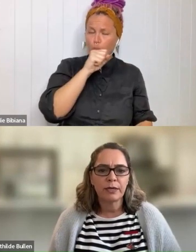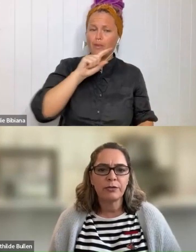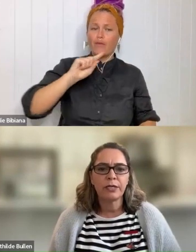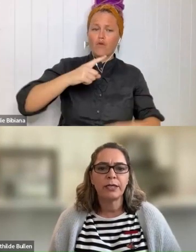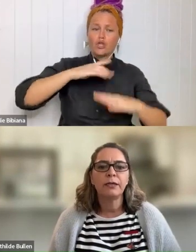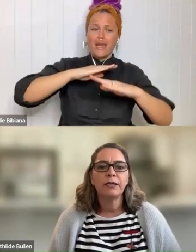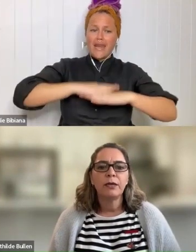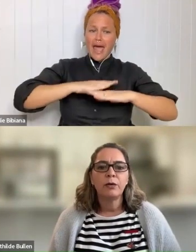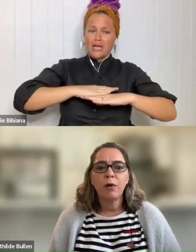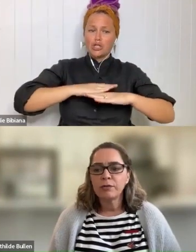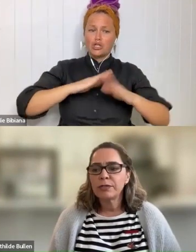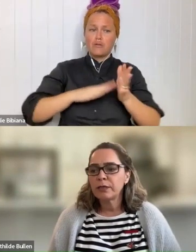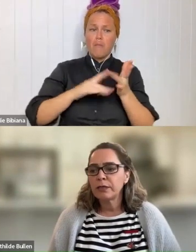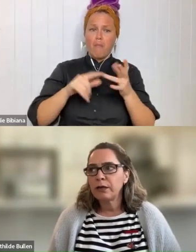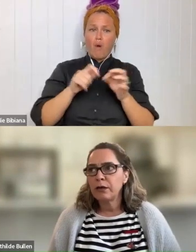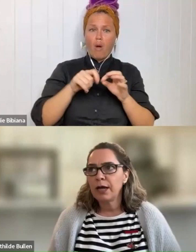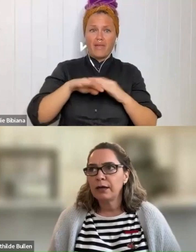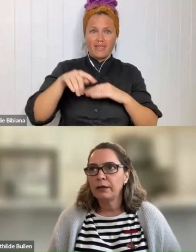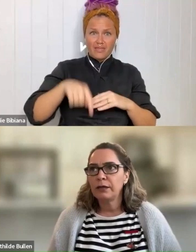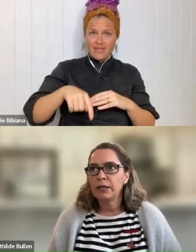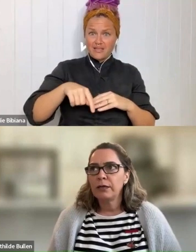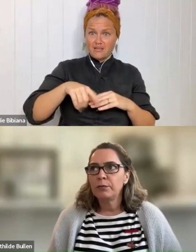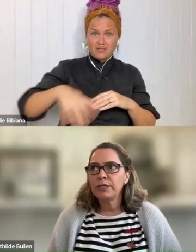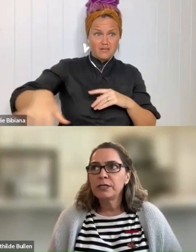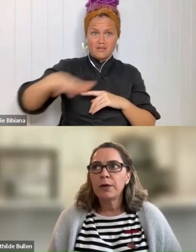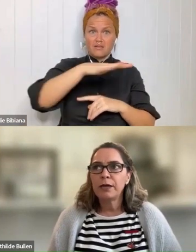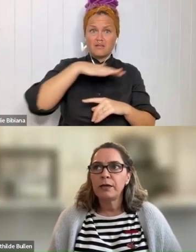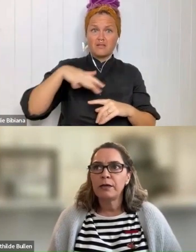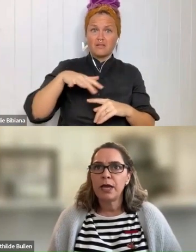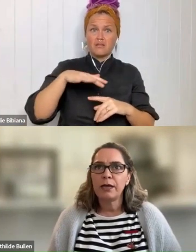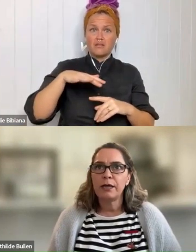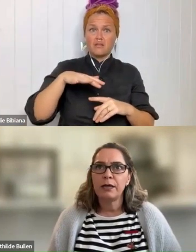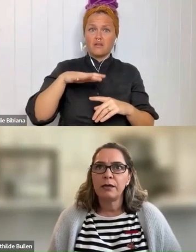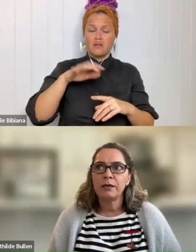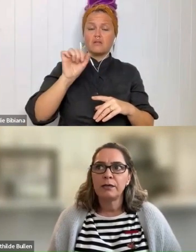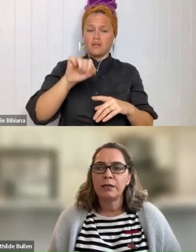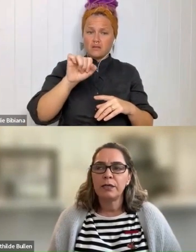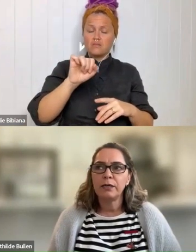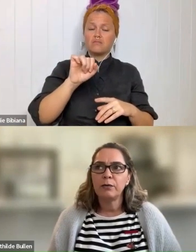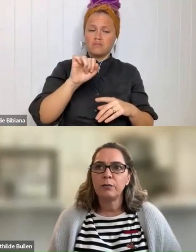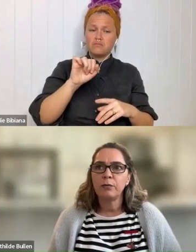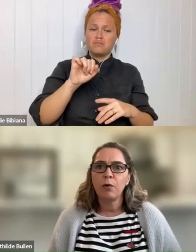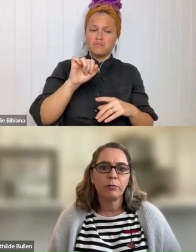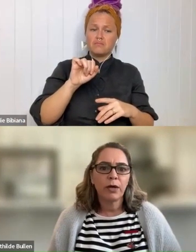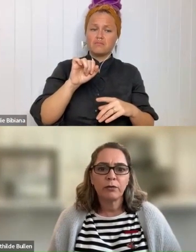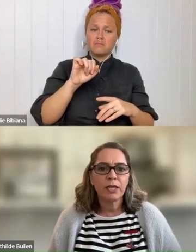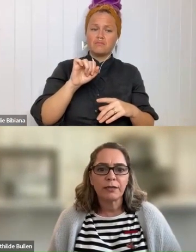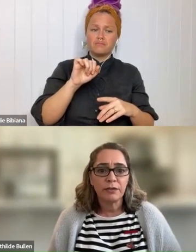country, whilst participating in a, what might look like a